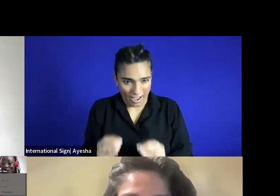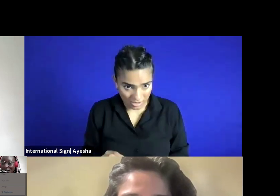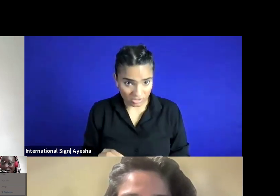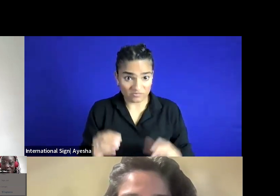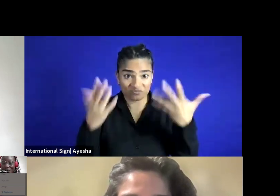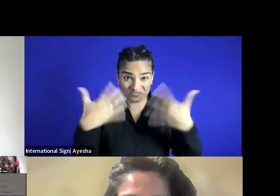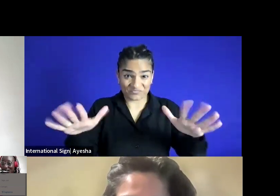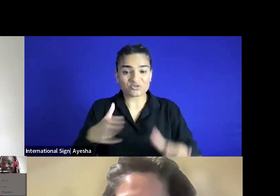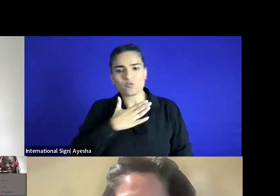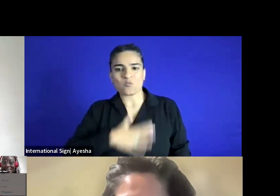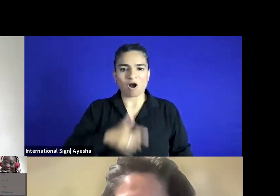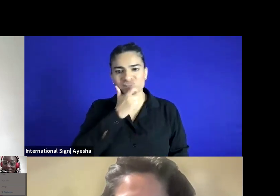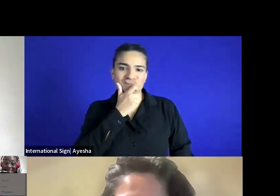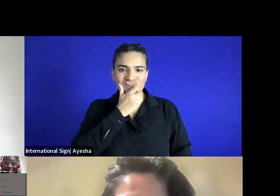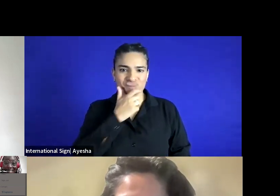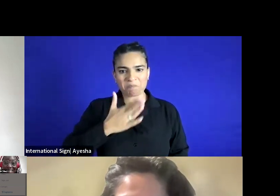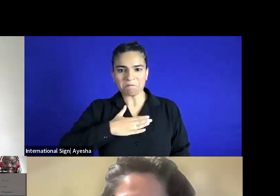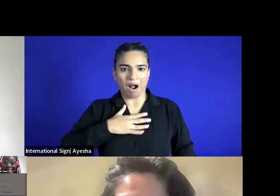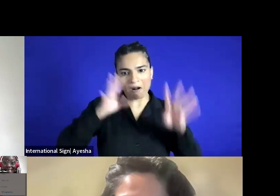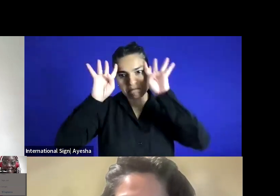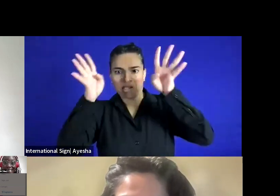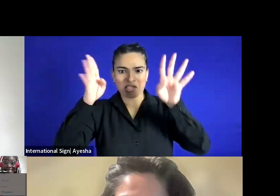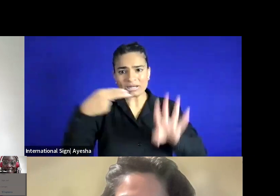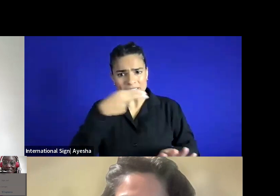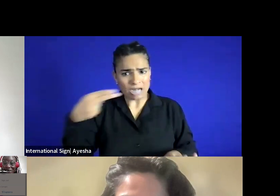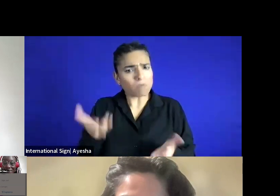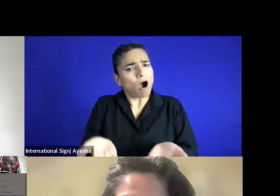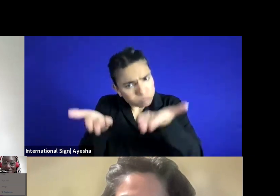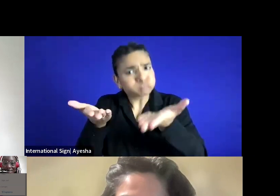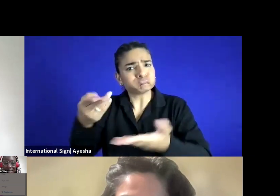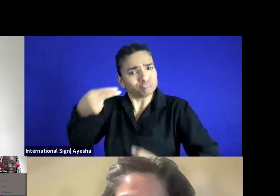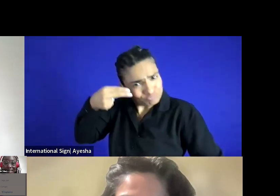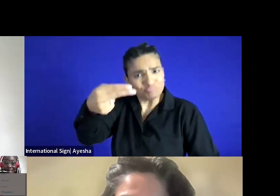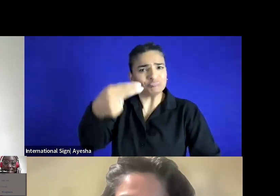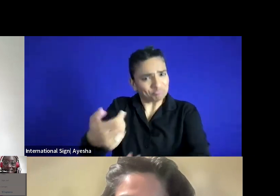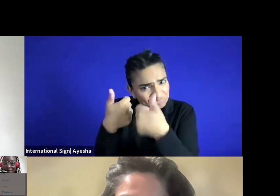to be known by your official name. So that's fine. And then, your job title,